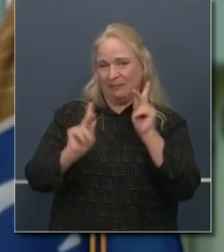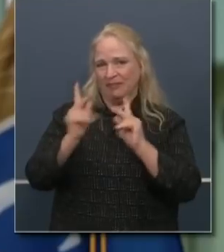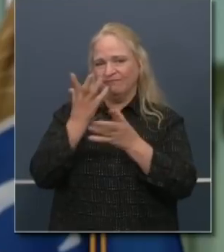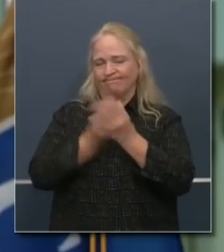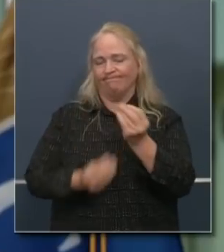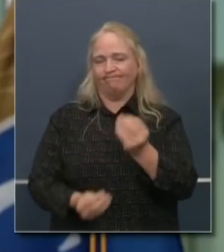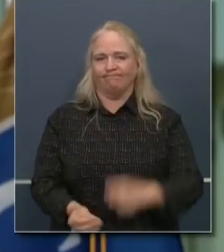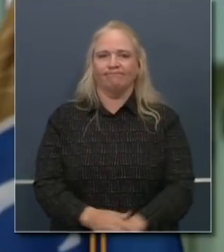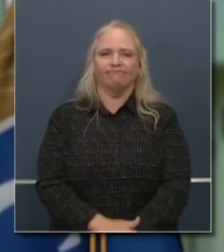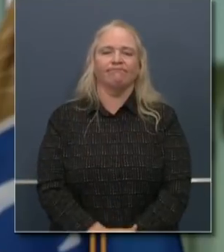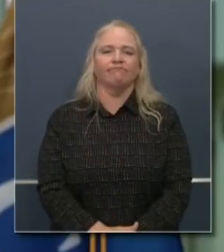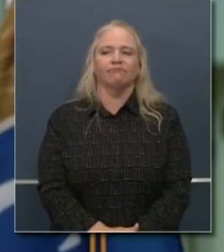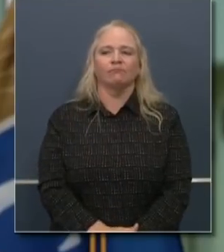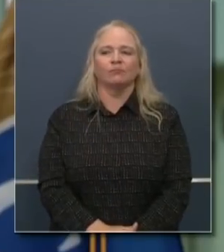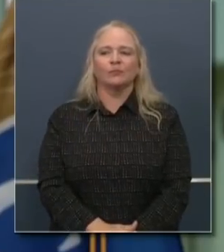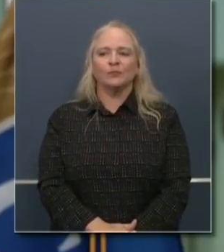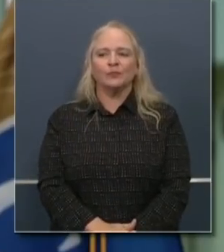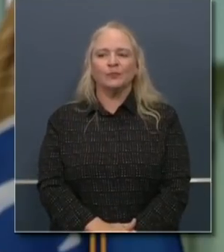ENCOURAGES YOU WE LOST ANOTHER